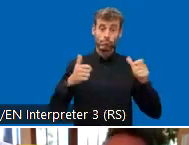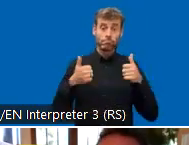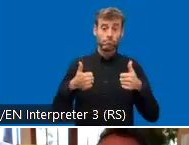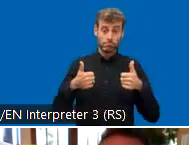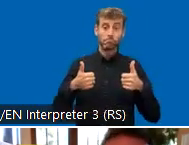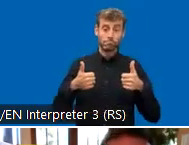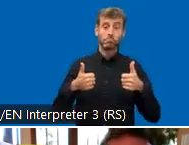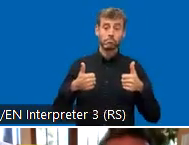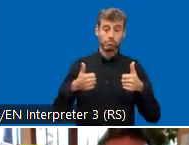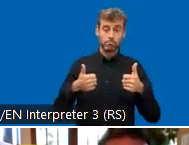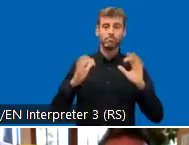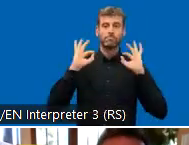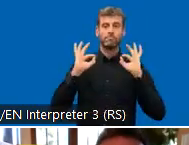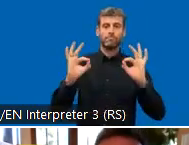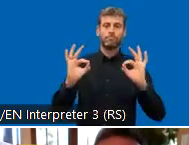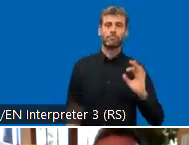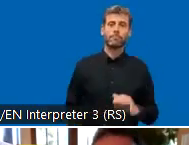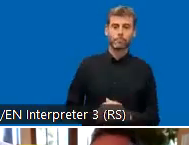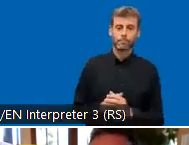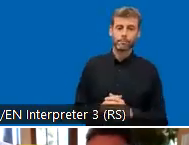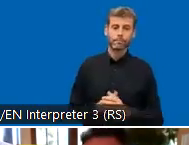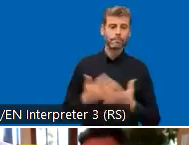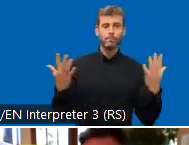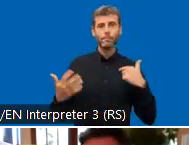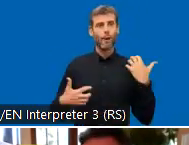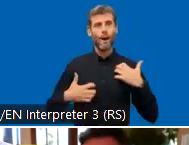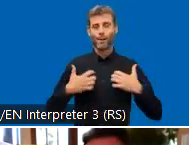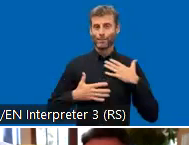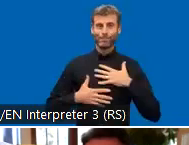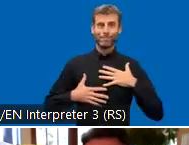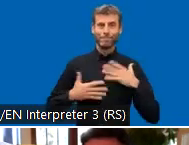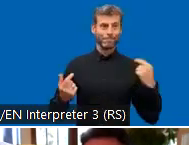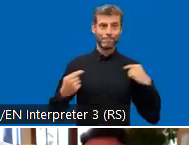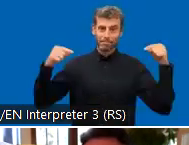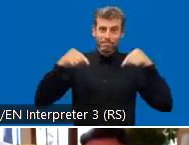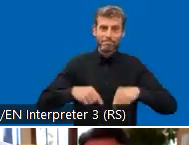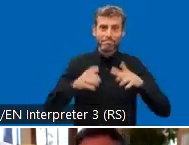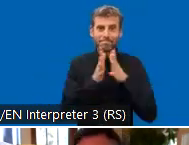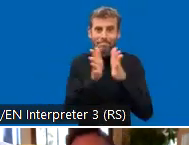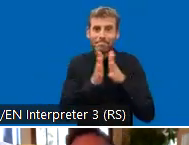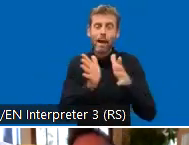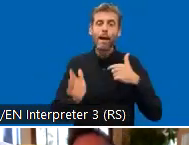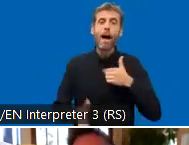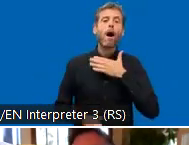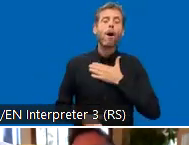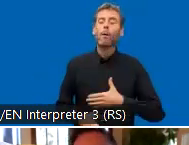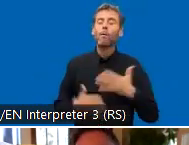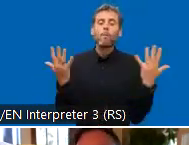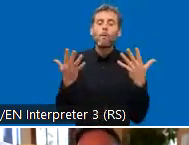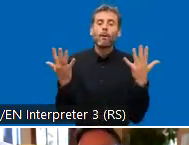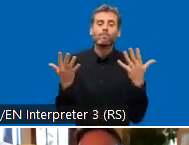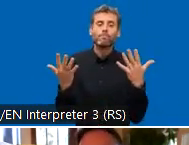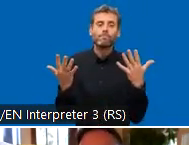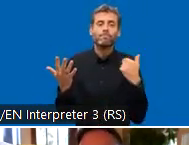It's wonderful to be here today. I want to just start by jumping in and